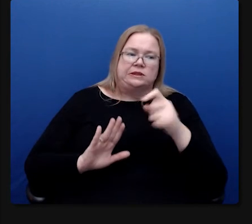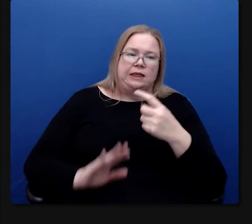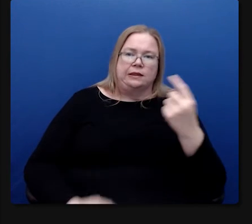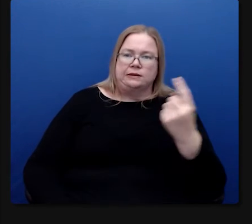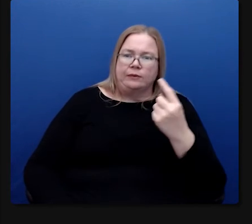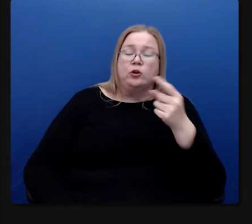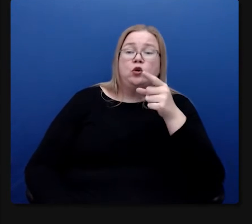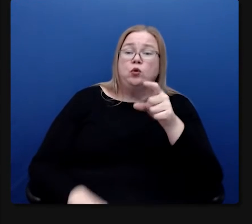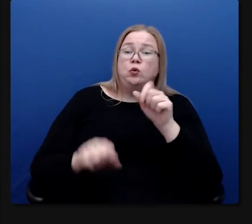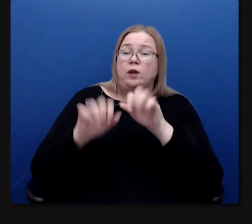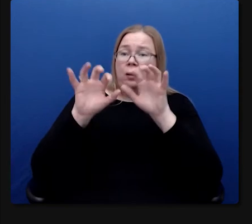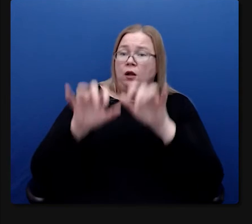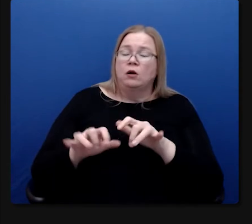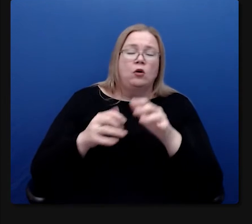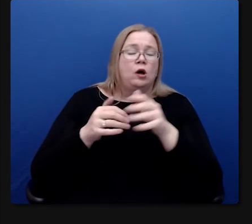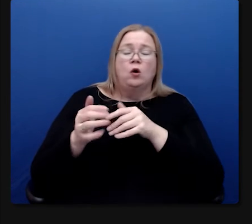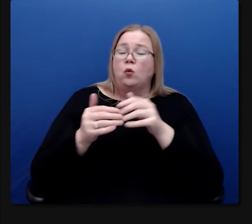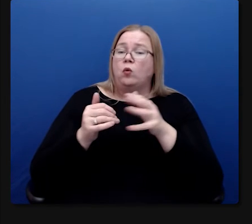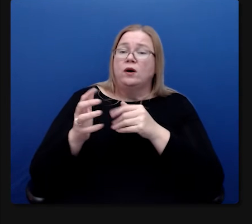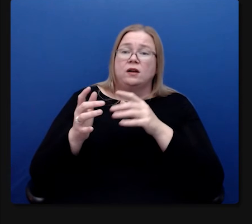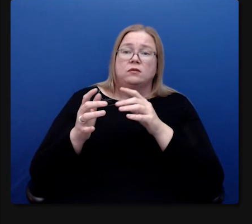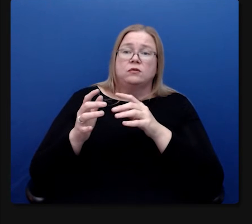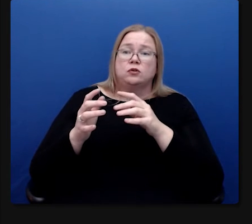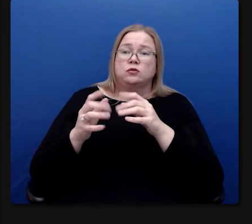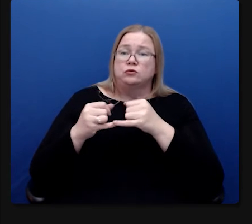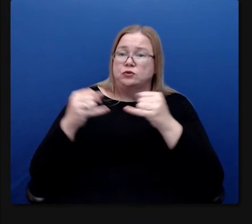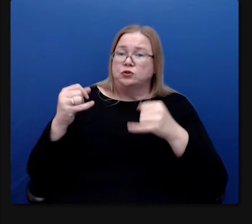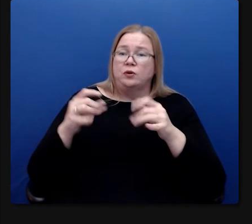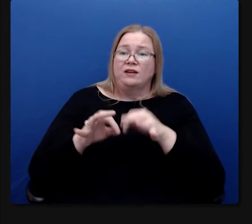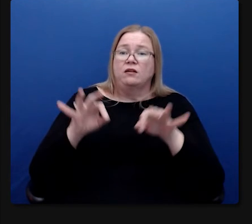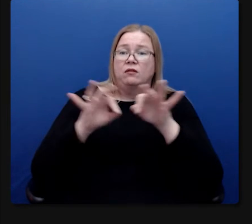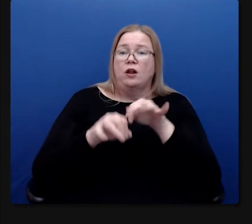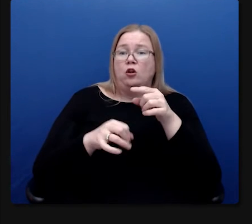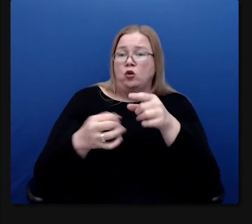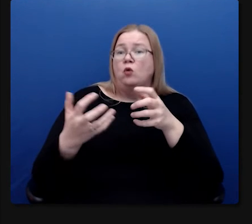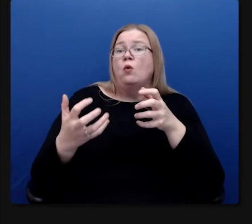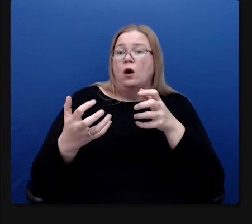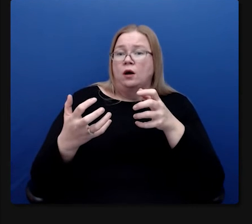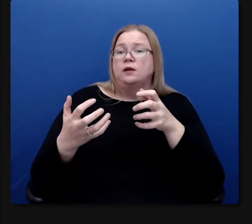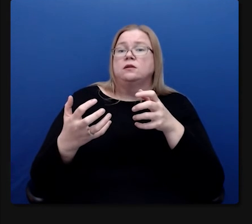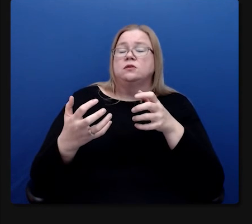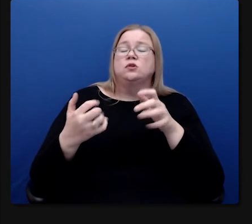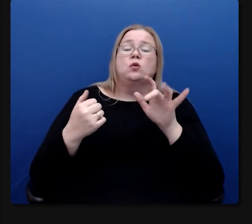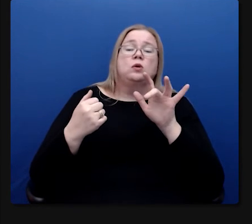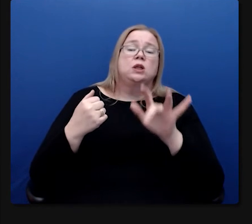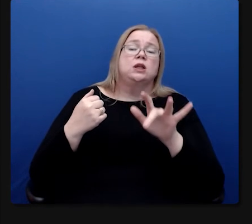you can enter whatever string values you want in here. And I'm just going to click